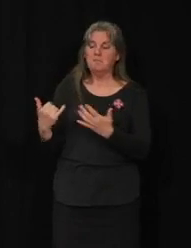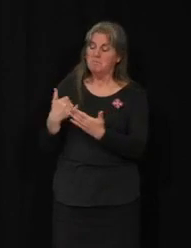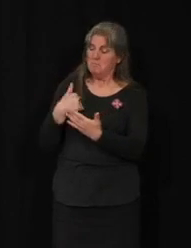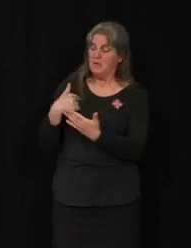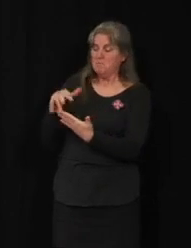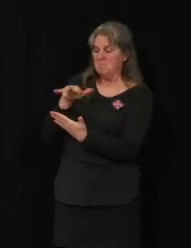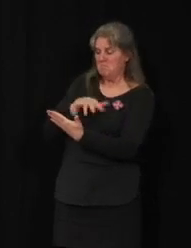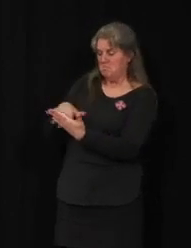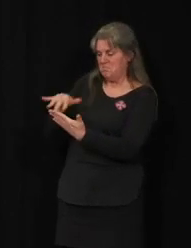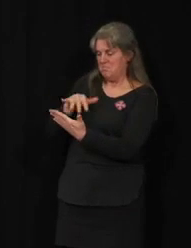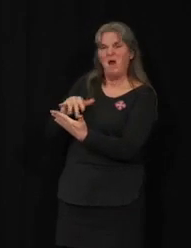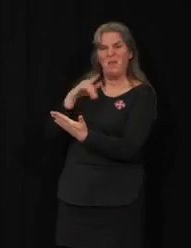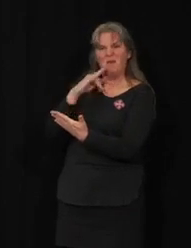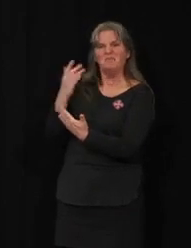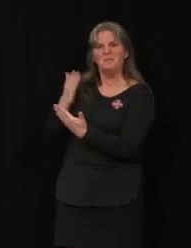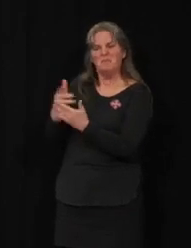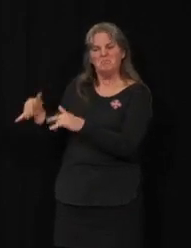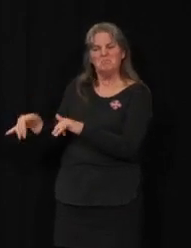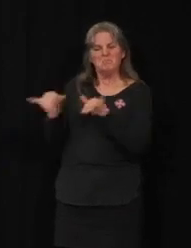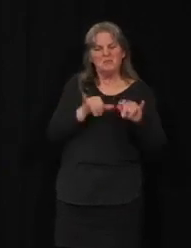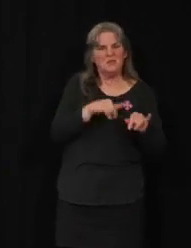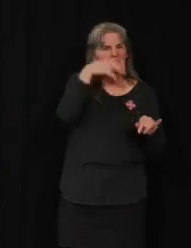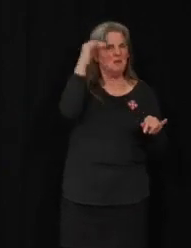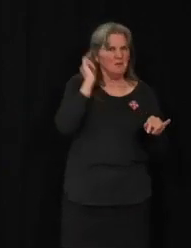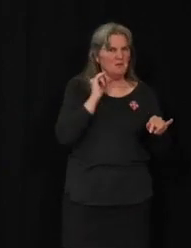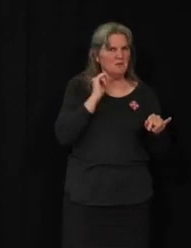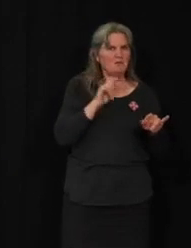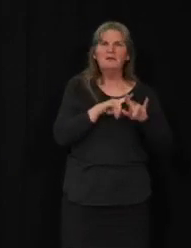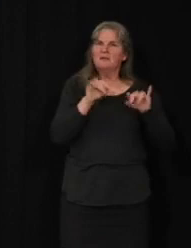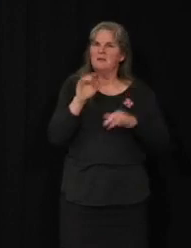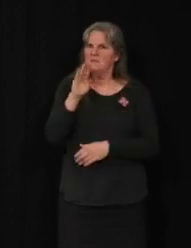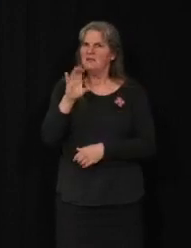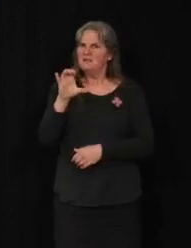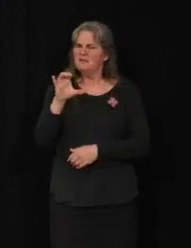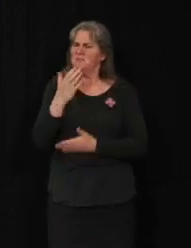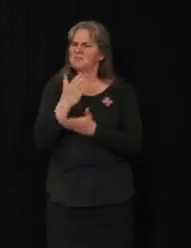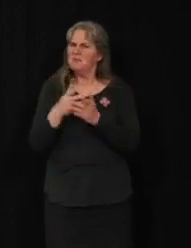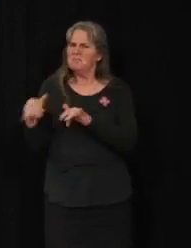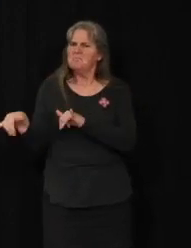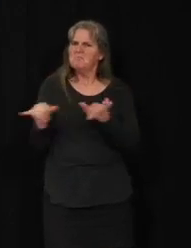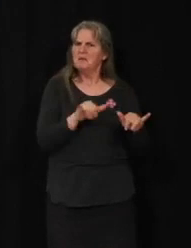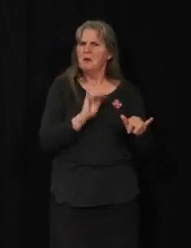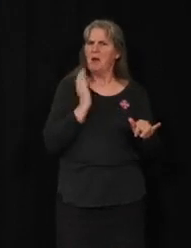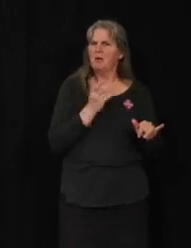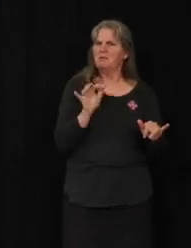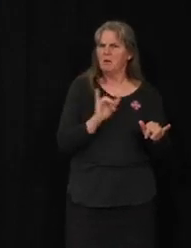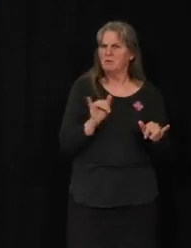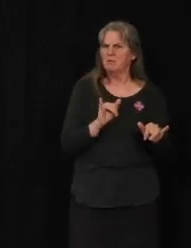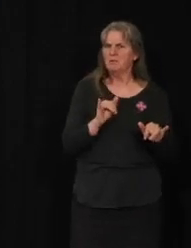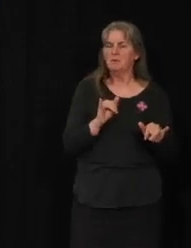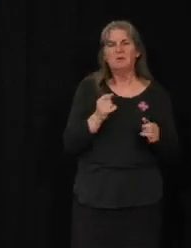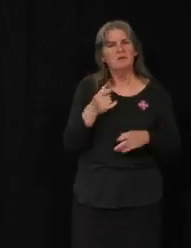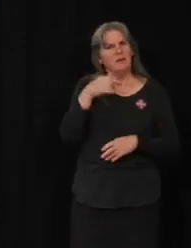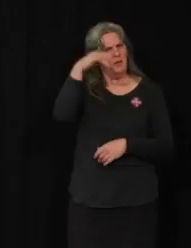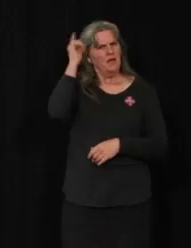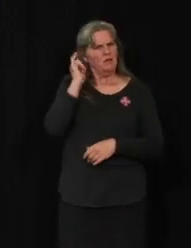going to be very similar with what you're going to see in hours. Same with British Columbia. You know, Yukon is in a similar